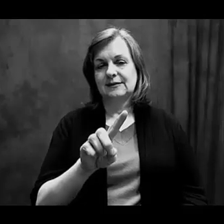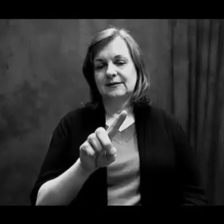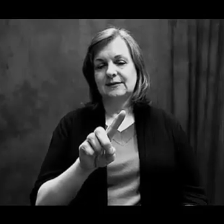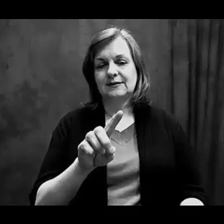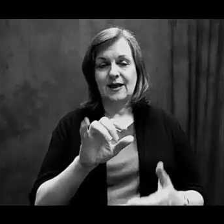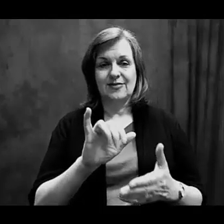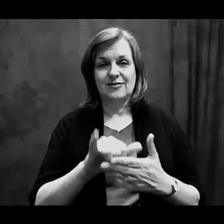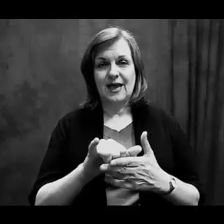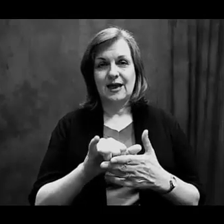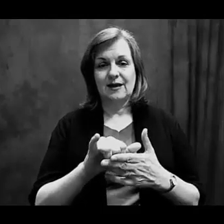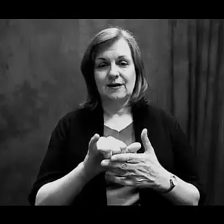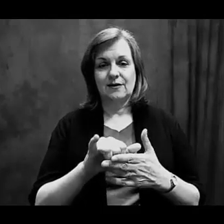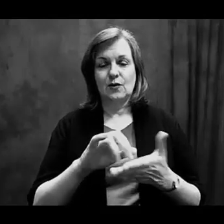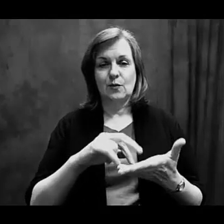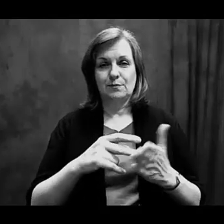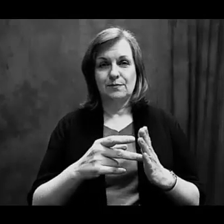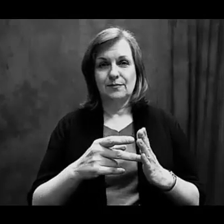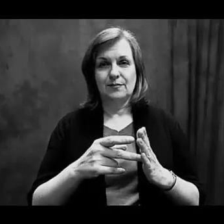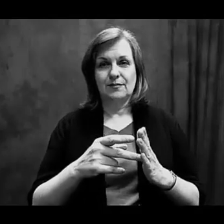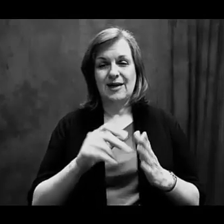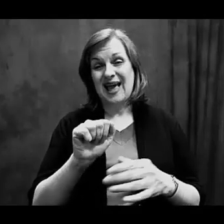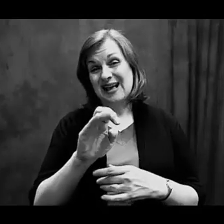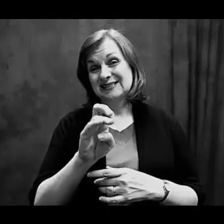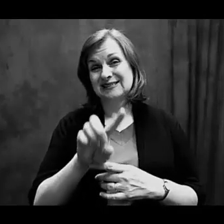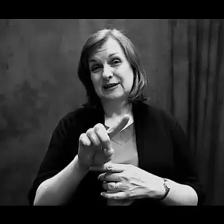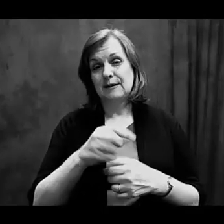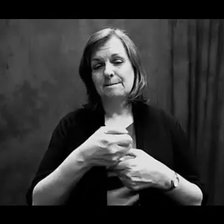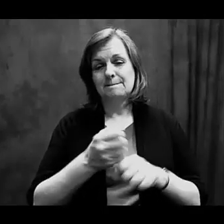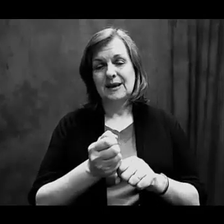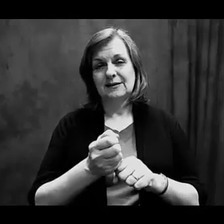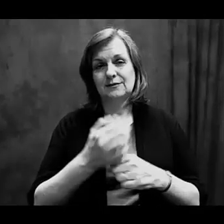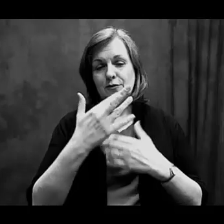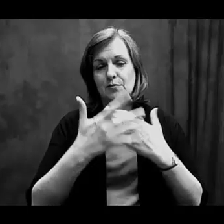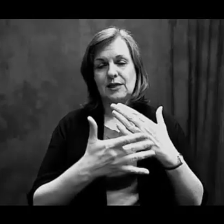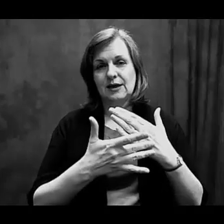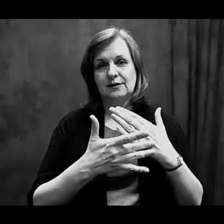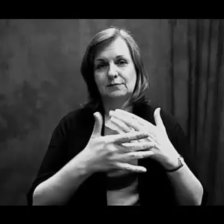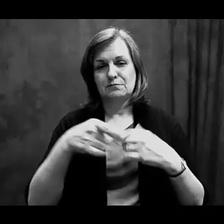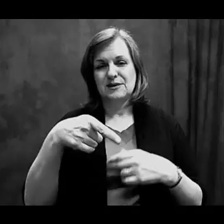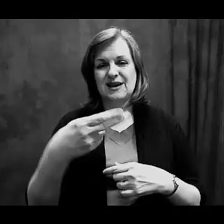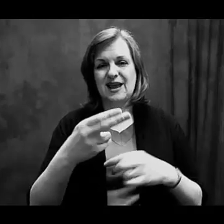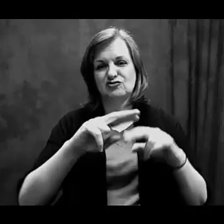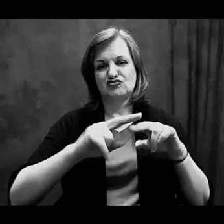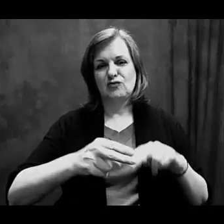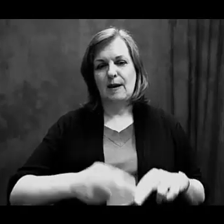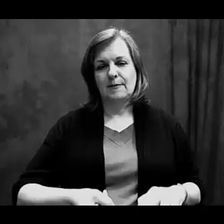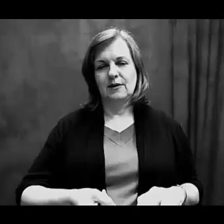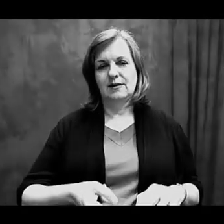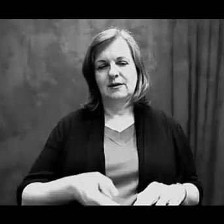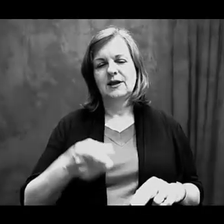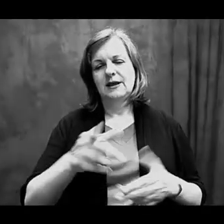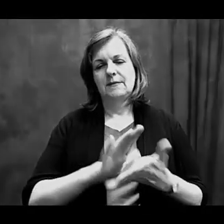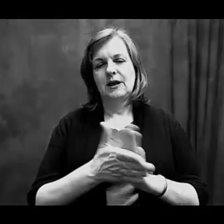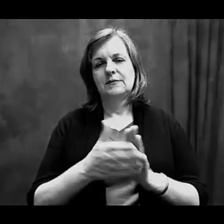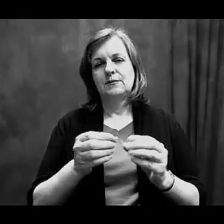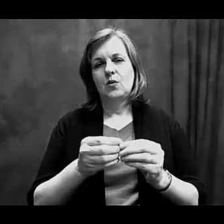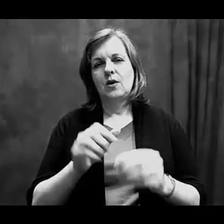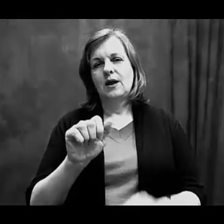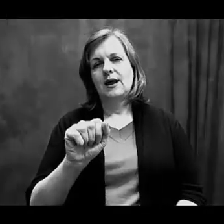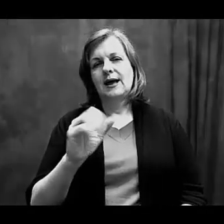if you have high levels of carbon dioxide in water you make carbonic acid carbonic acid